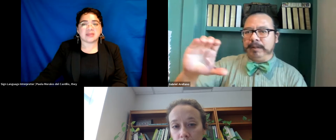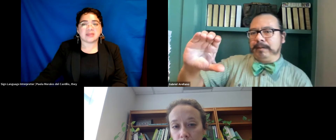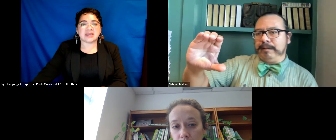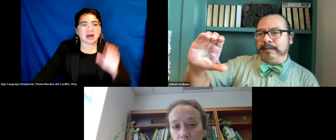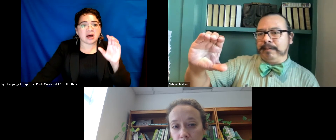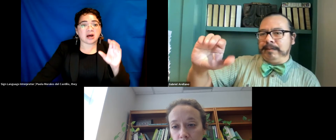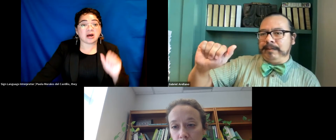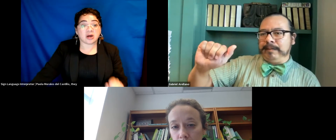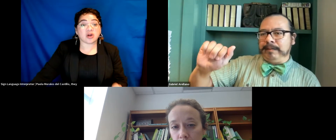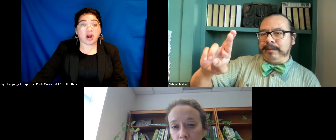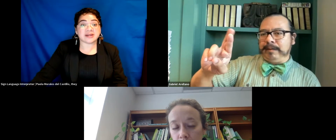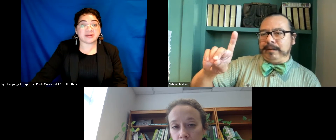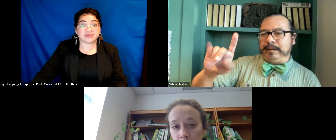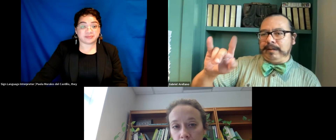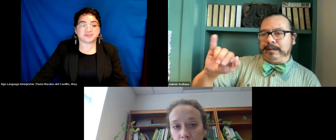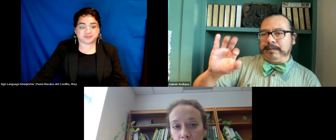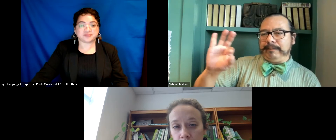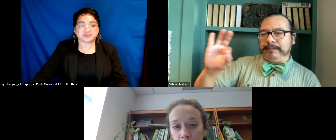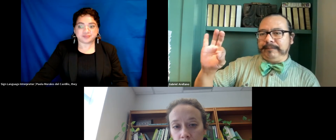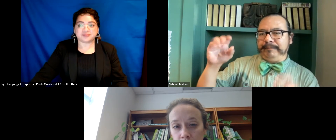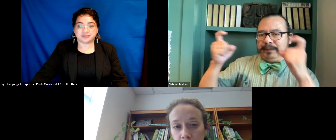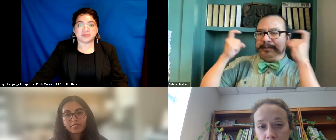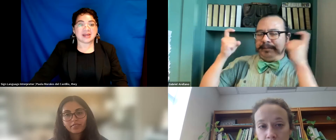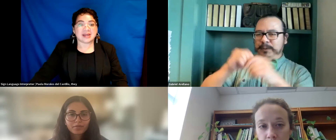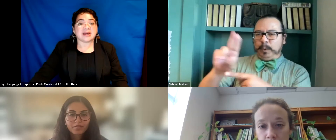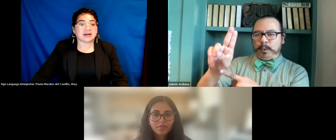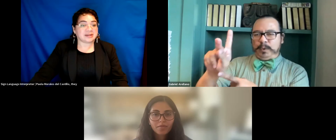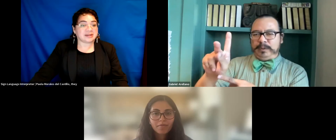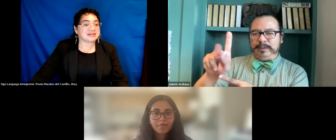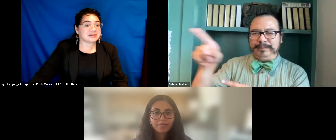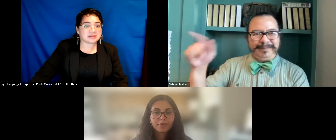Sign Language Interpreter | Paola Morales del Castillo, they: the Uh Cardiff Sign Language Interpreter | Paola Morales del Castillo, they: uh